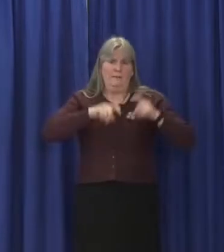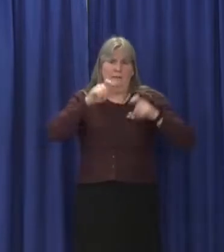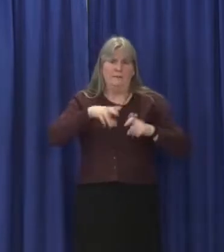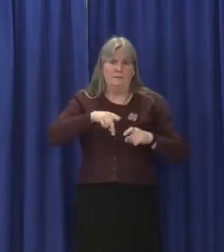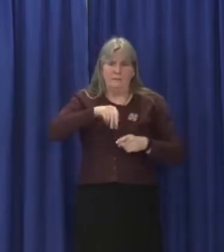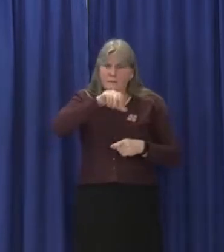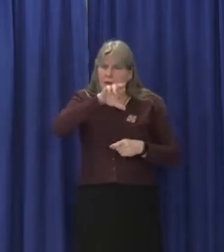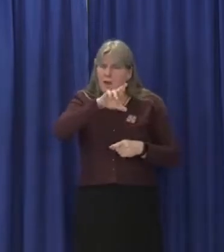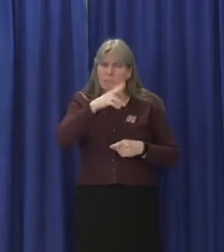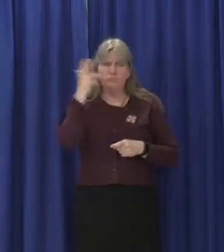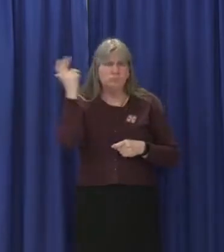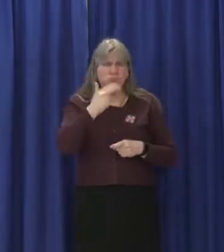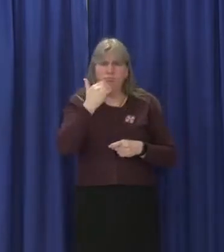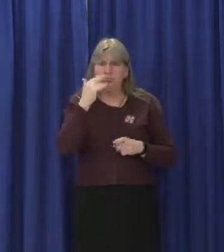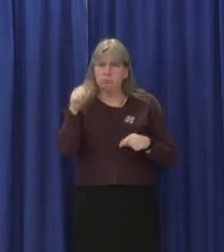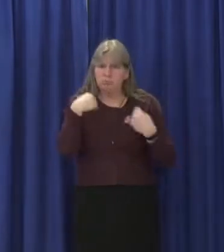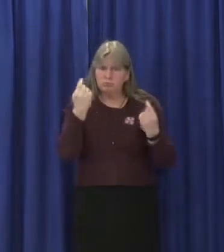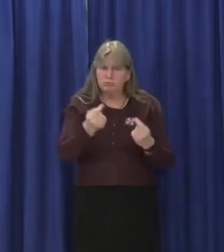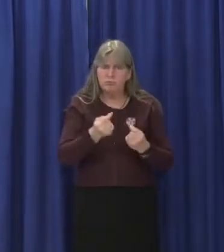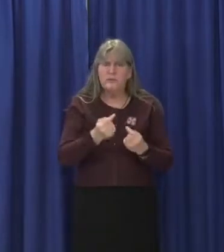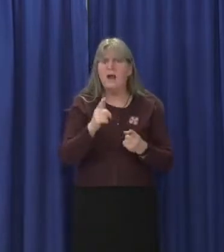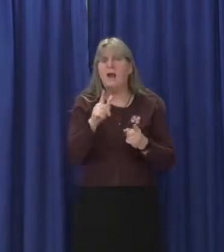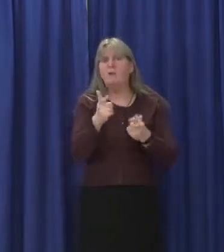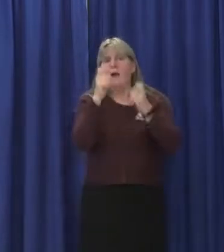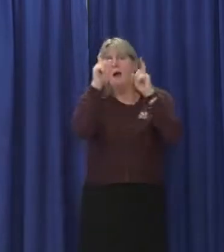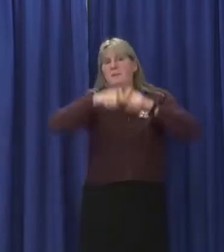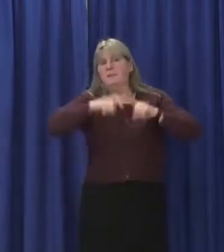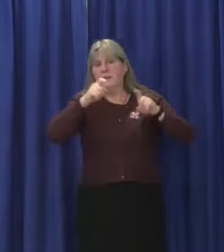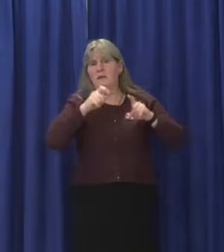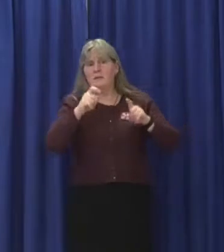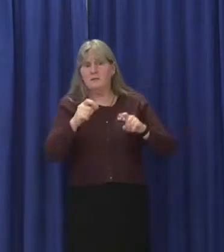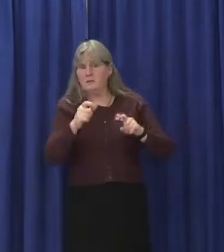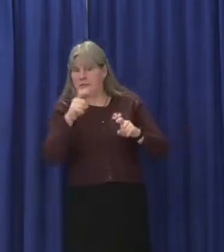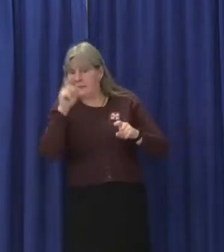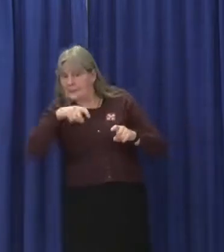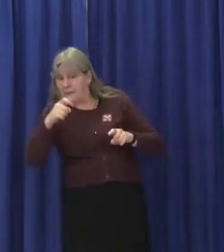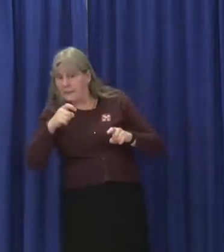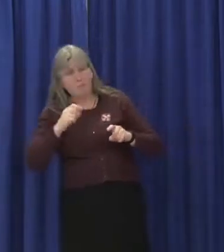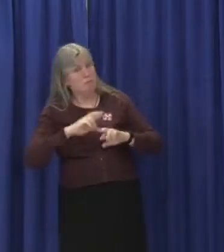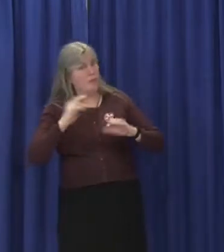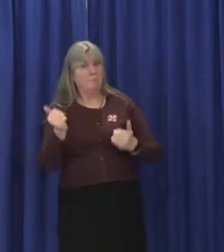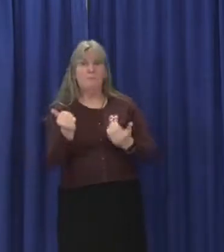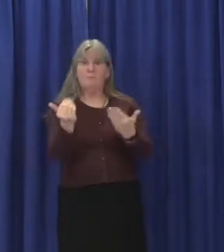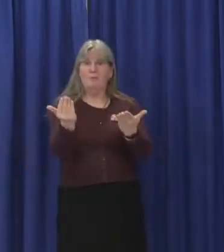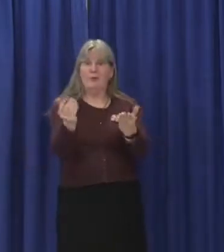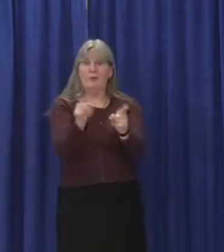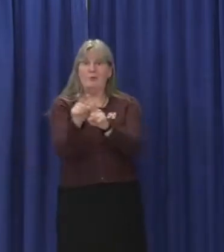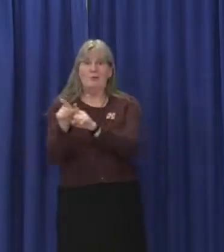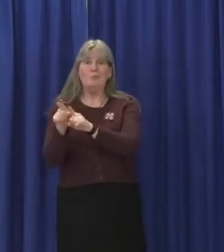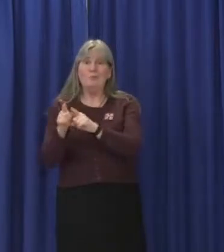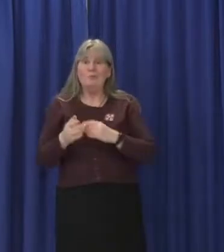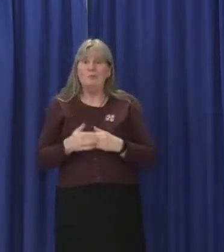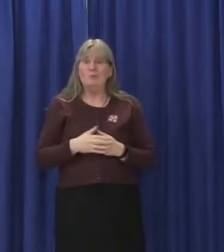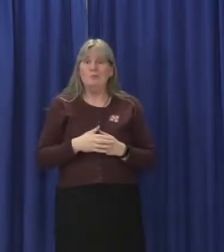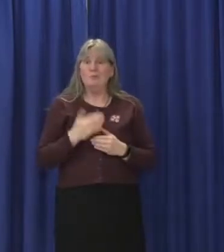rapid tests increases, these are great to have, that's for sure. And we have a strategy with